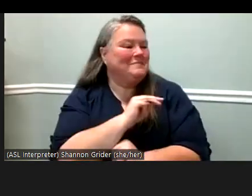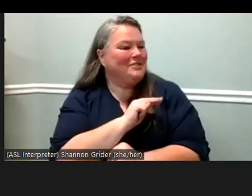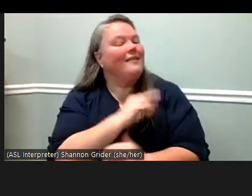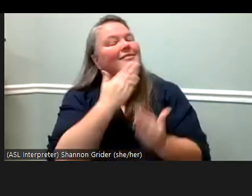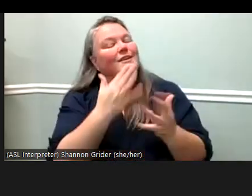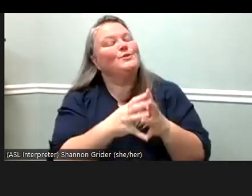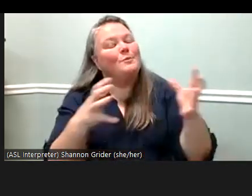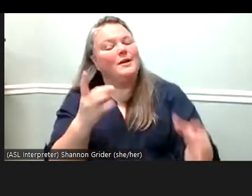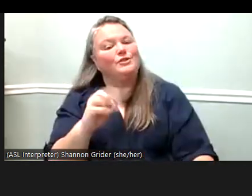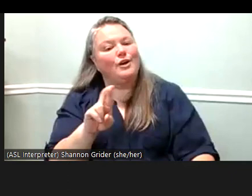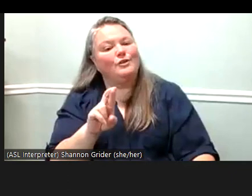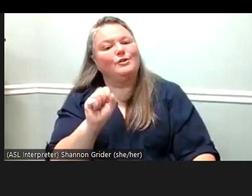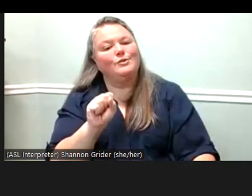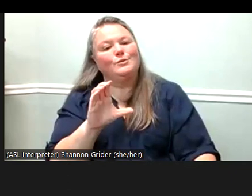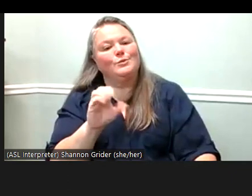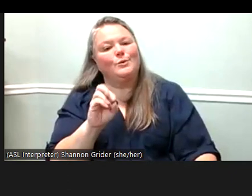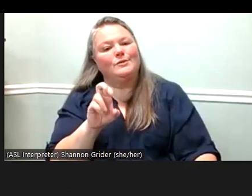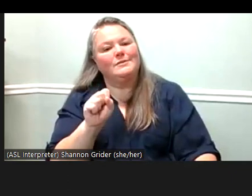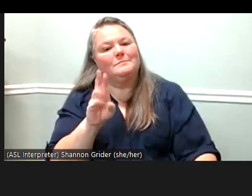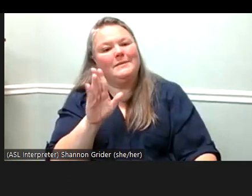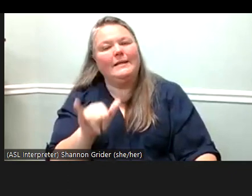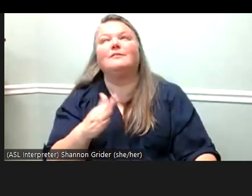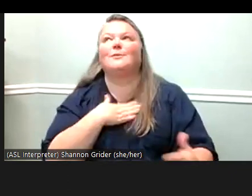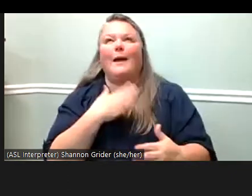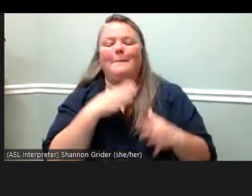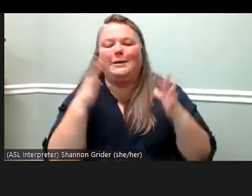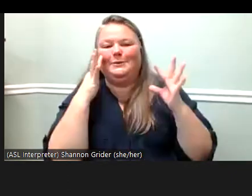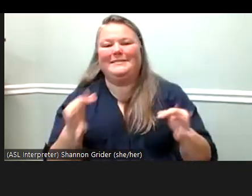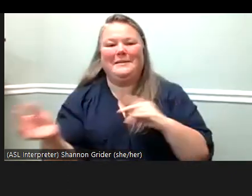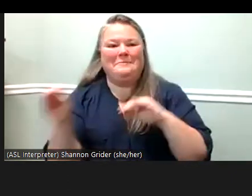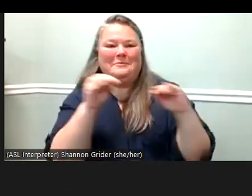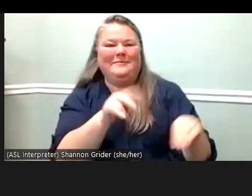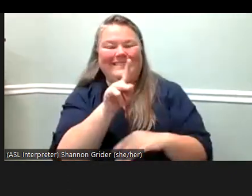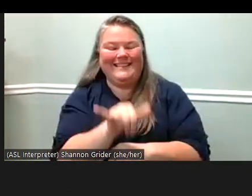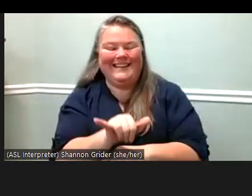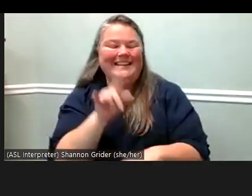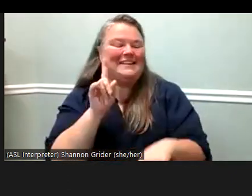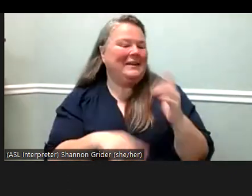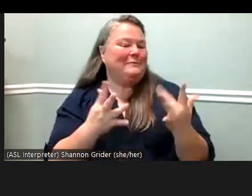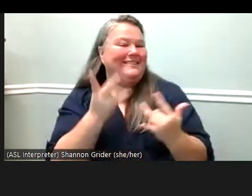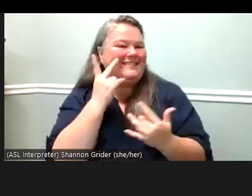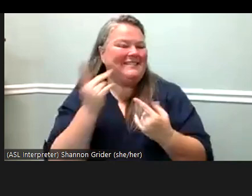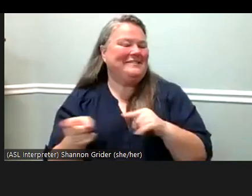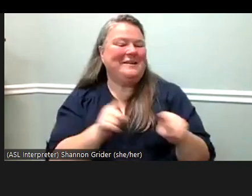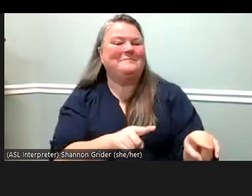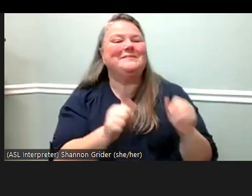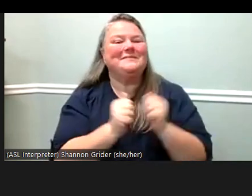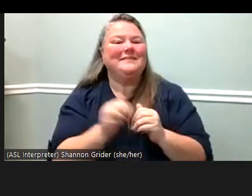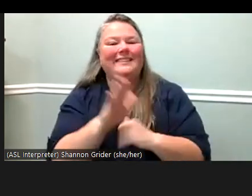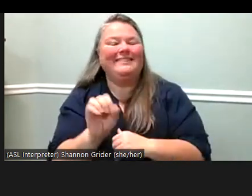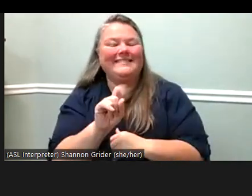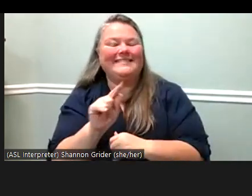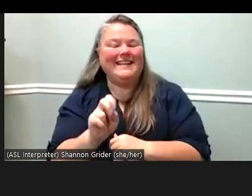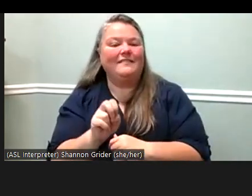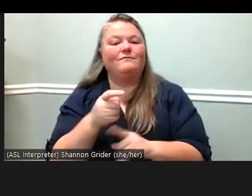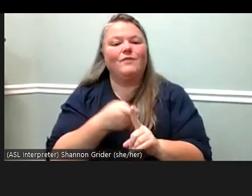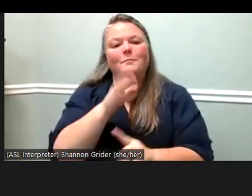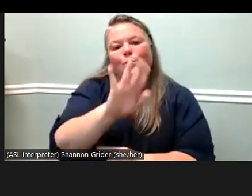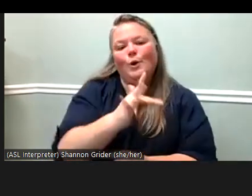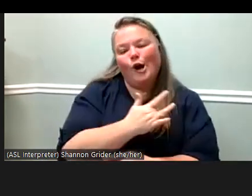WE NEED TO WRAP UP. THANK YOU SO MUCH FOR LETTING ME BE HERE WITH YOU TODAY AND AGAIN, REALLY LOOKING FORWARD TO GETTING TO KNOW ALL OF YOU BETTER.